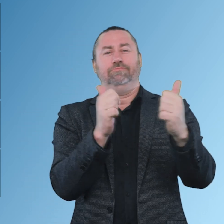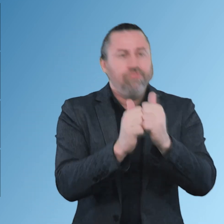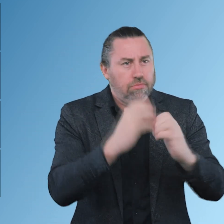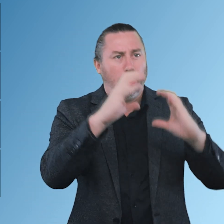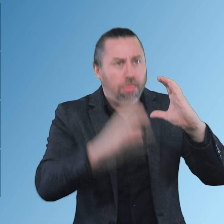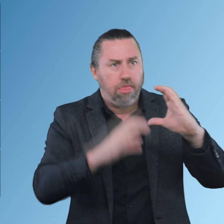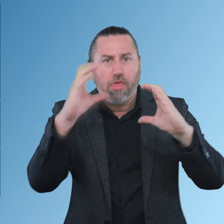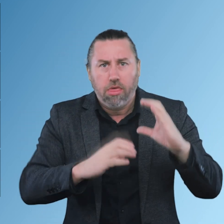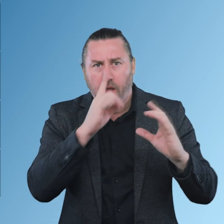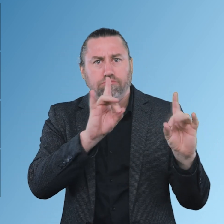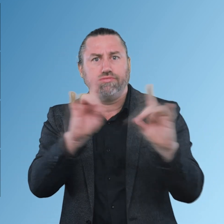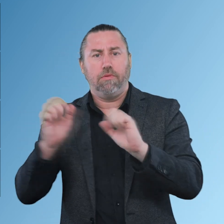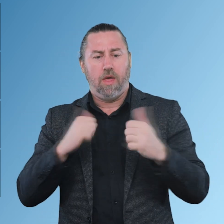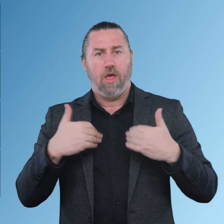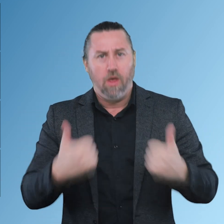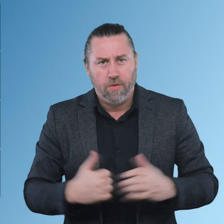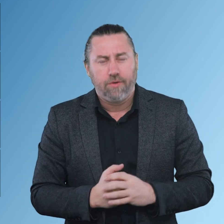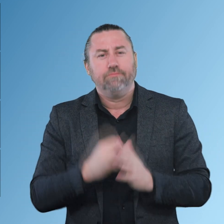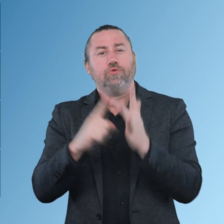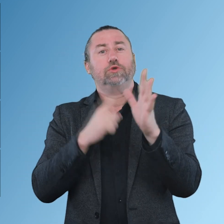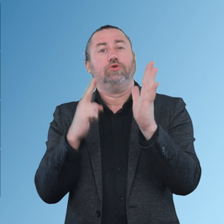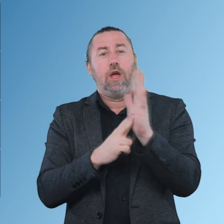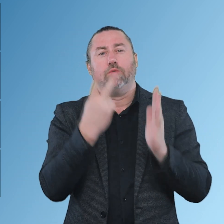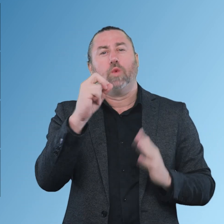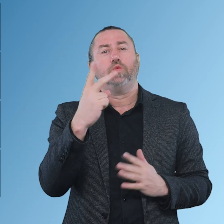In January 2023, the Department of Health and Aged Care commissioned